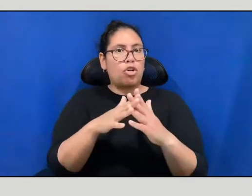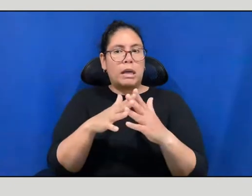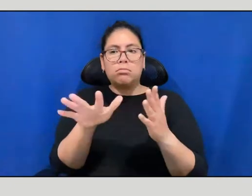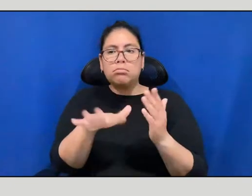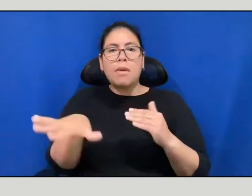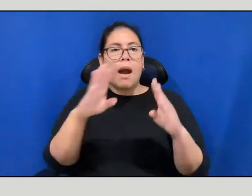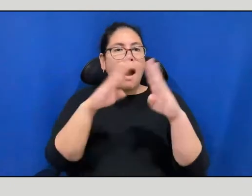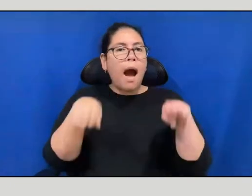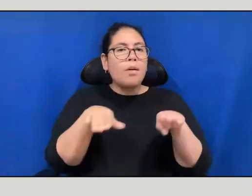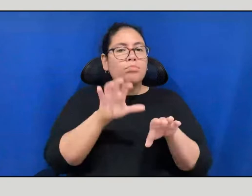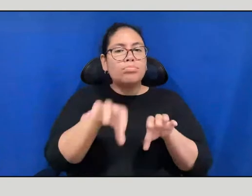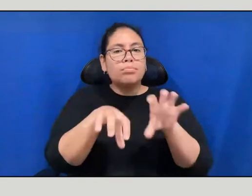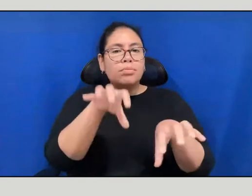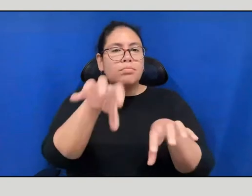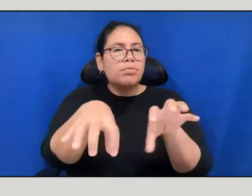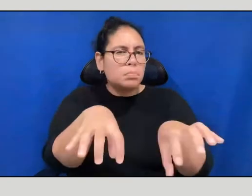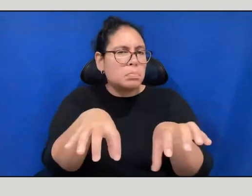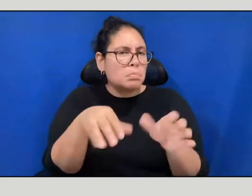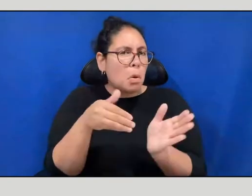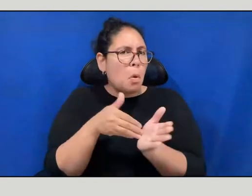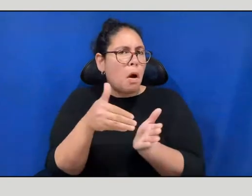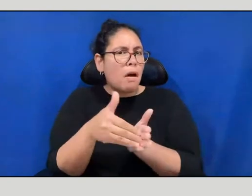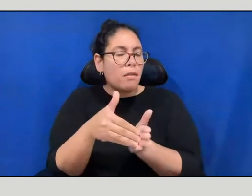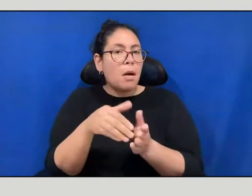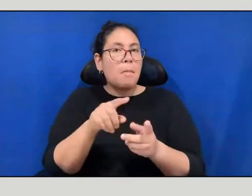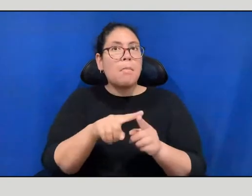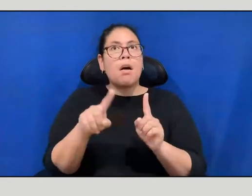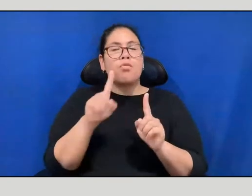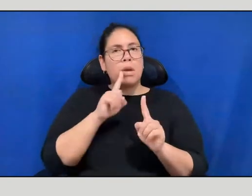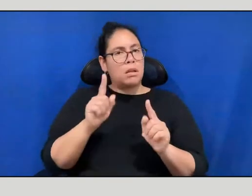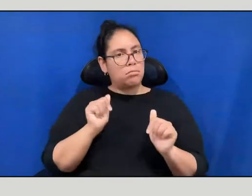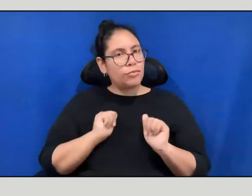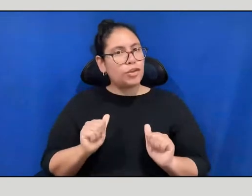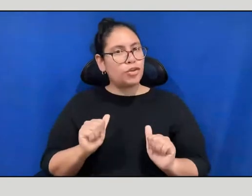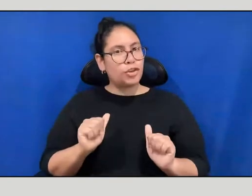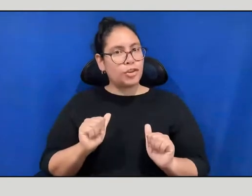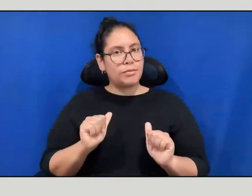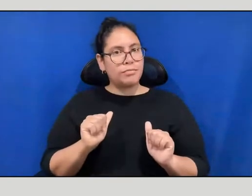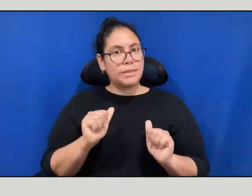where Puerto Ricanness asserts itself, where people are still flying the Puerto Rican flag.